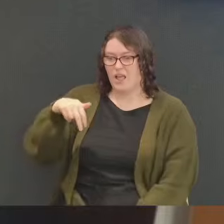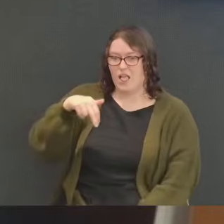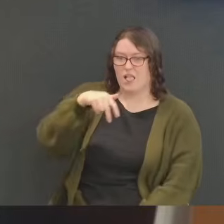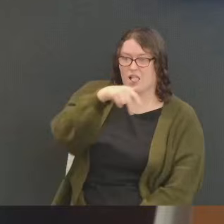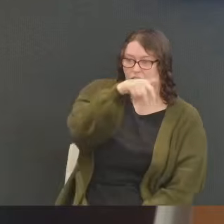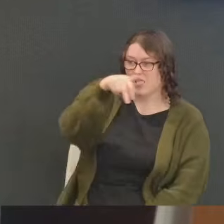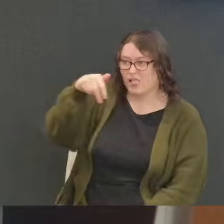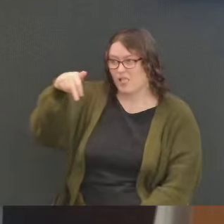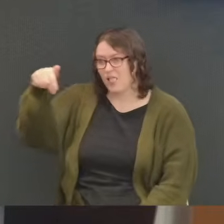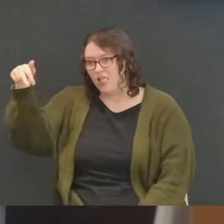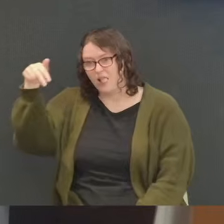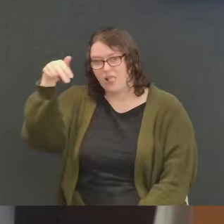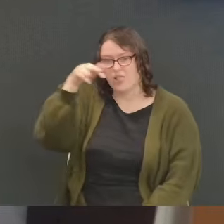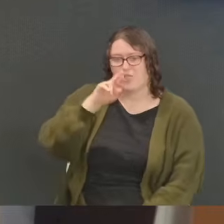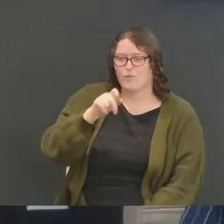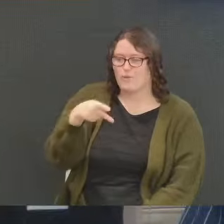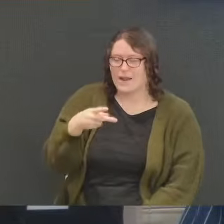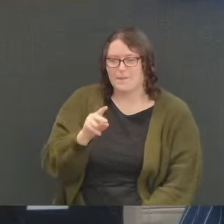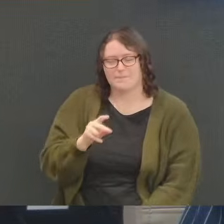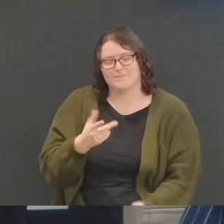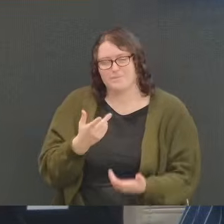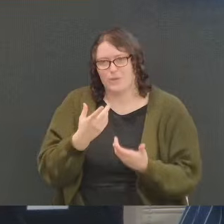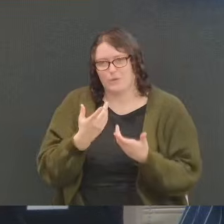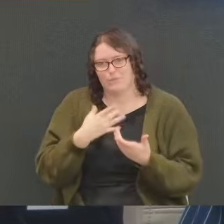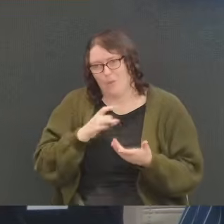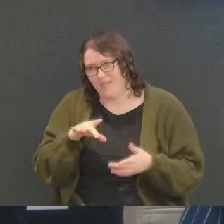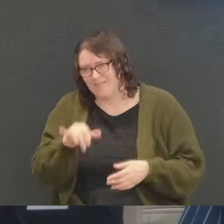correct that problem. Yeah, that's important because it was a safety problem. We had them